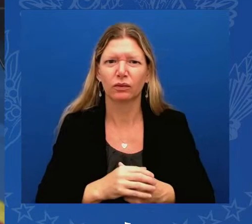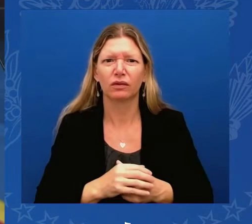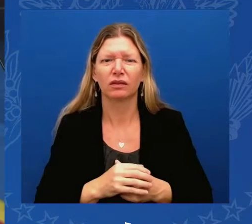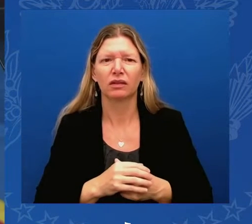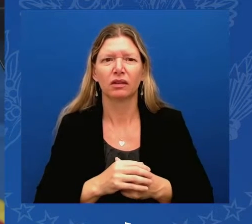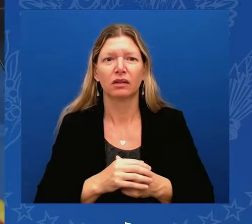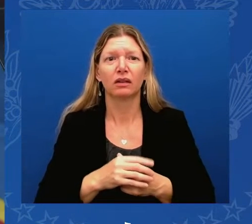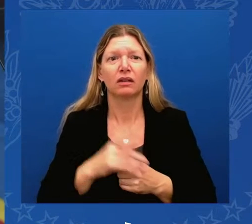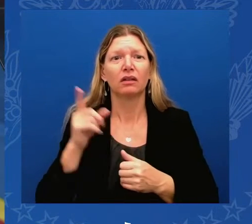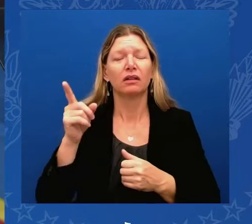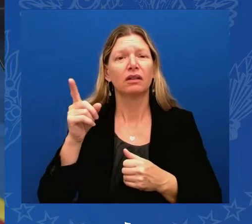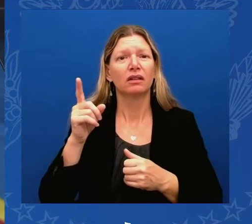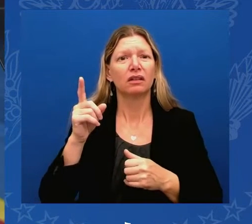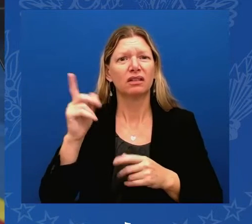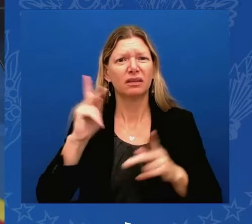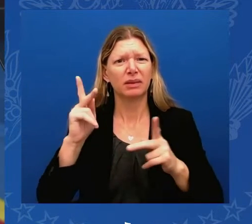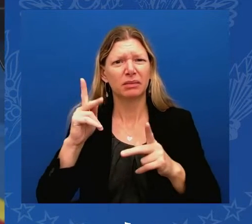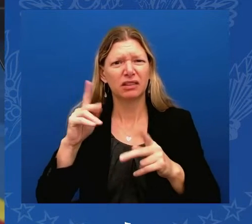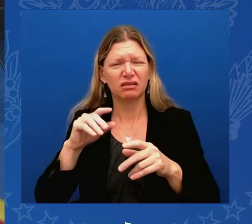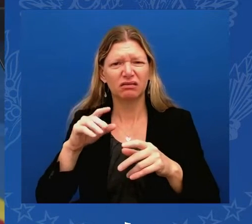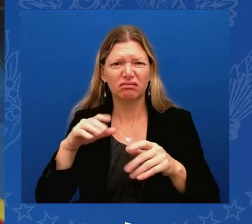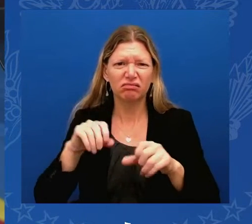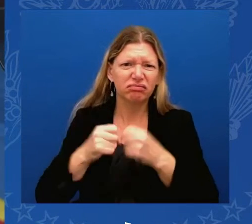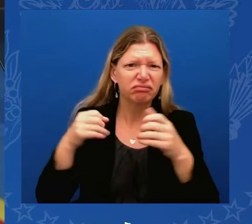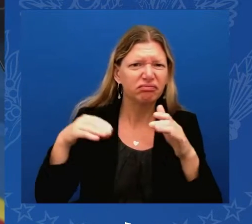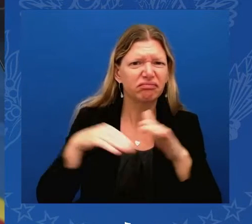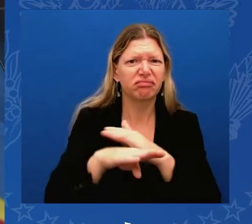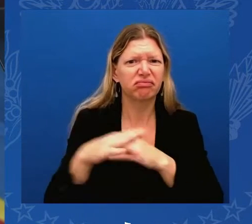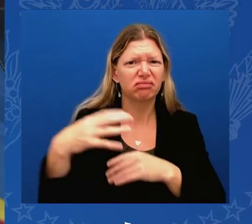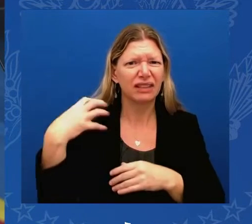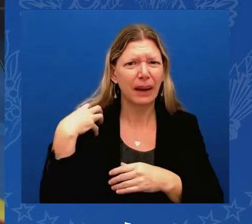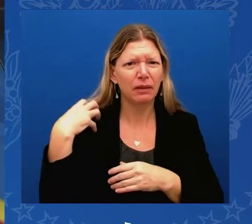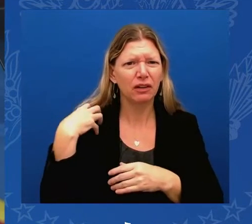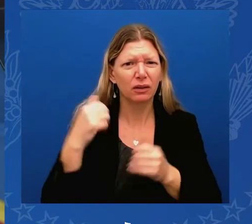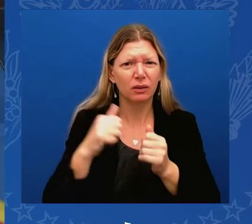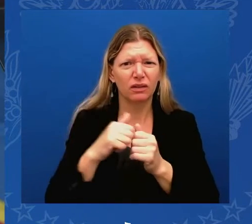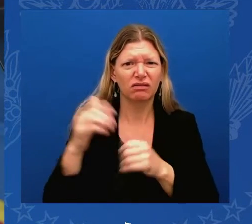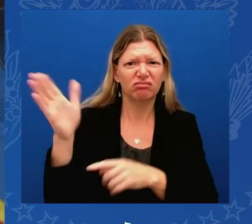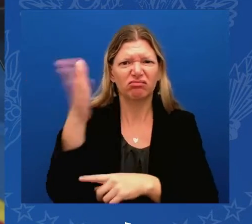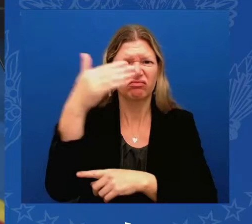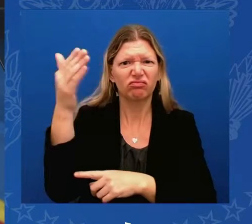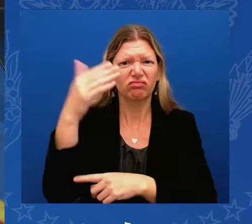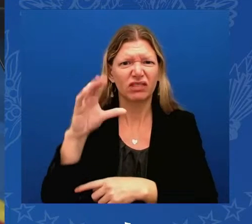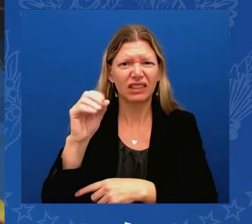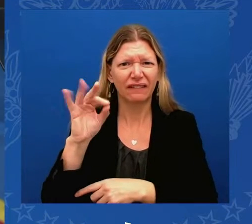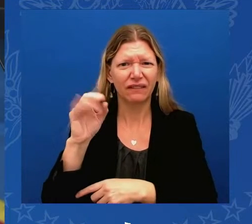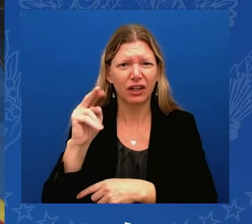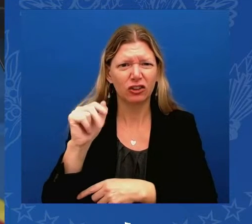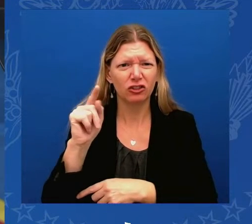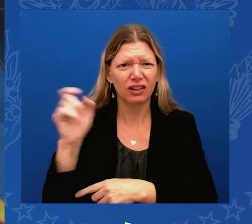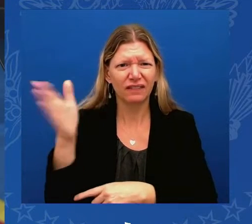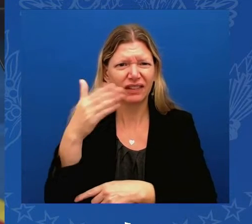are called "patriots" by some. Not in my house. Black police officers,